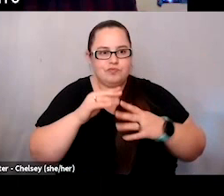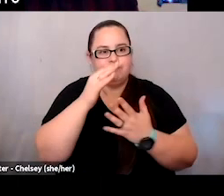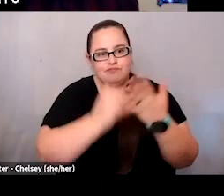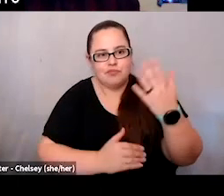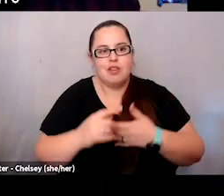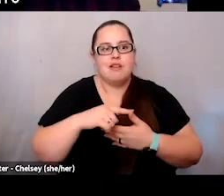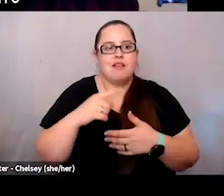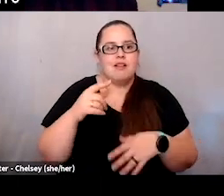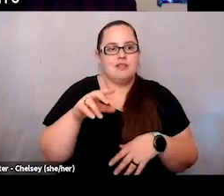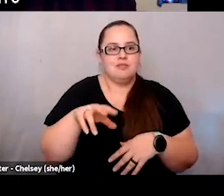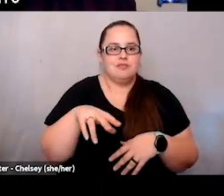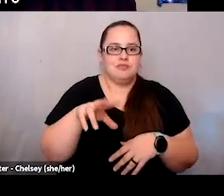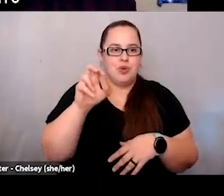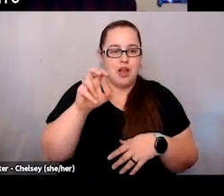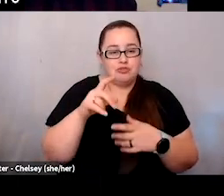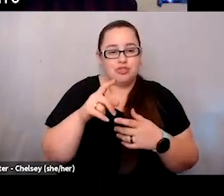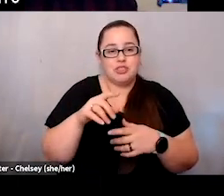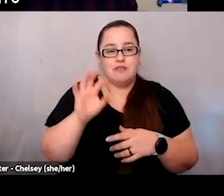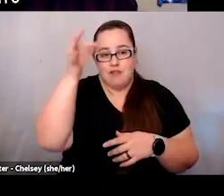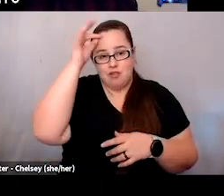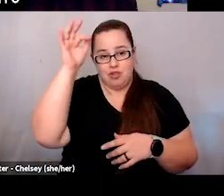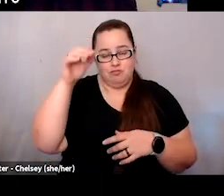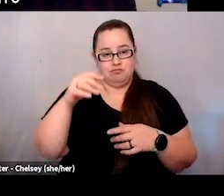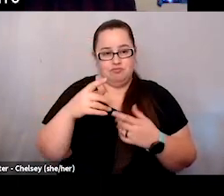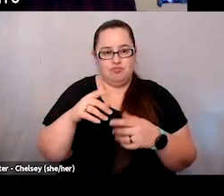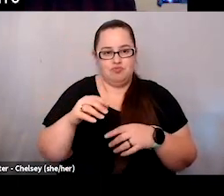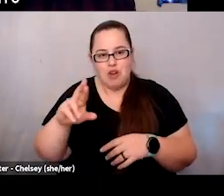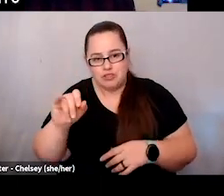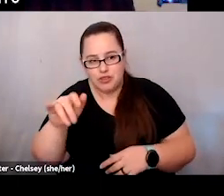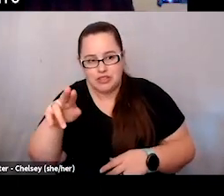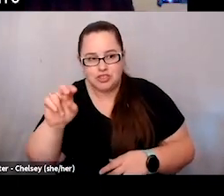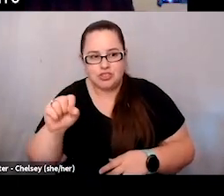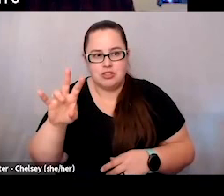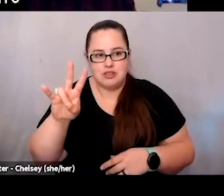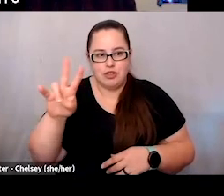reservation land use, leasing of mineral rights, developing the forest lands,